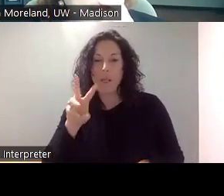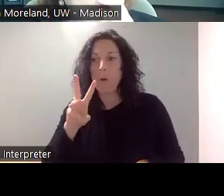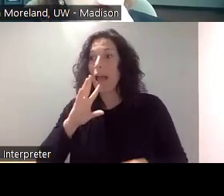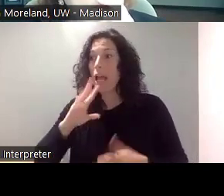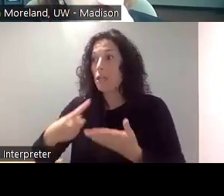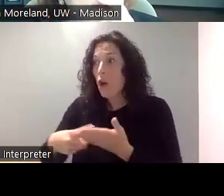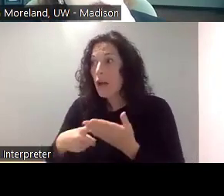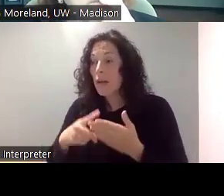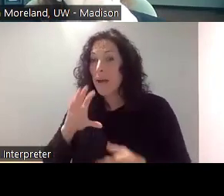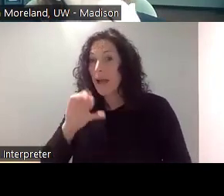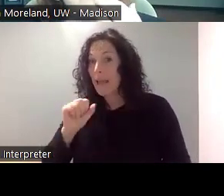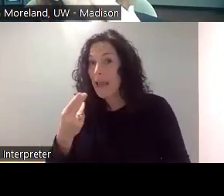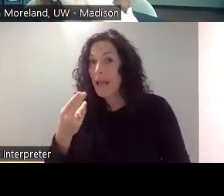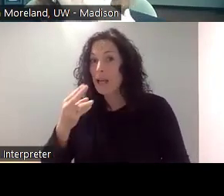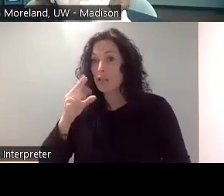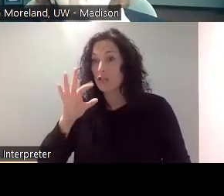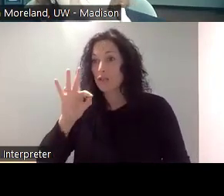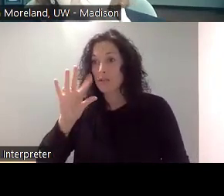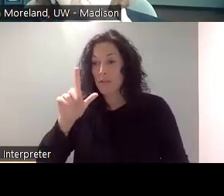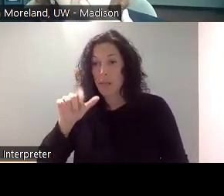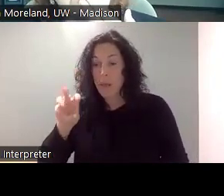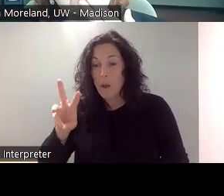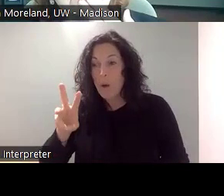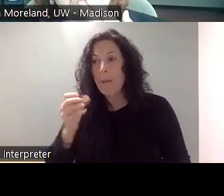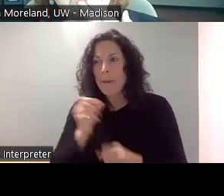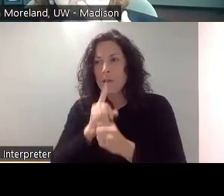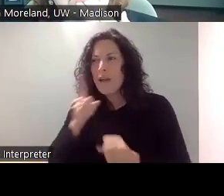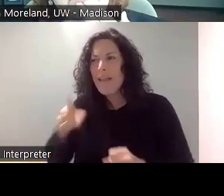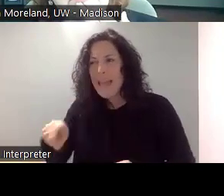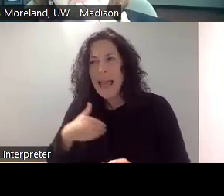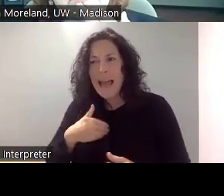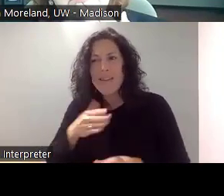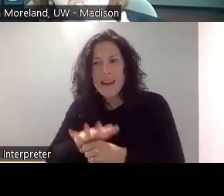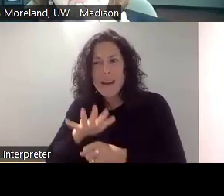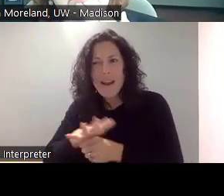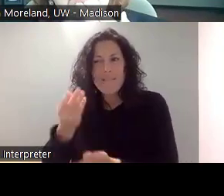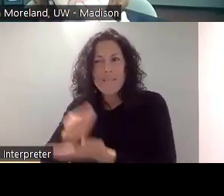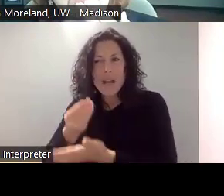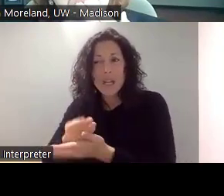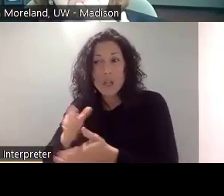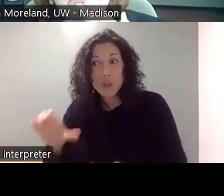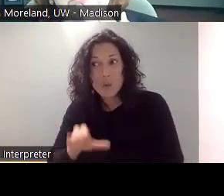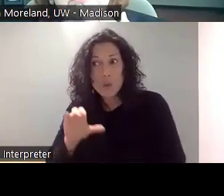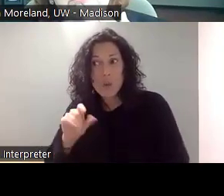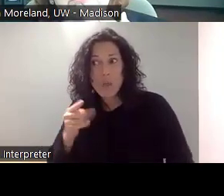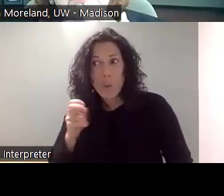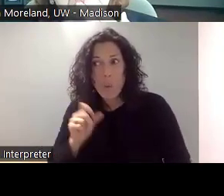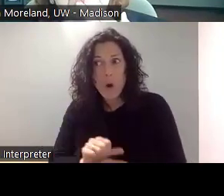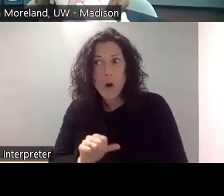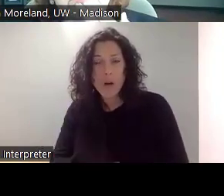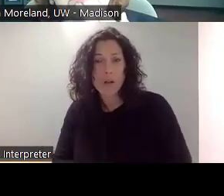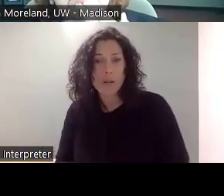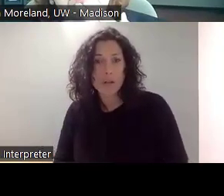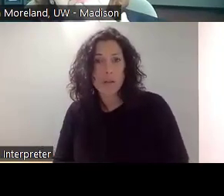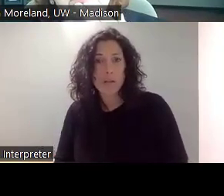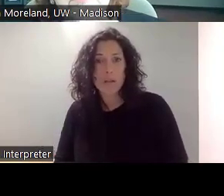and making sure that they have enough funding to be able to do the work that they want to do,